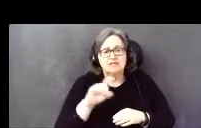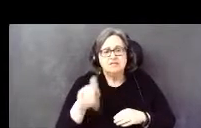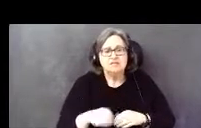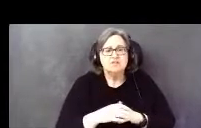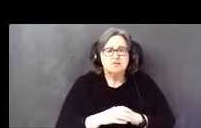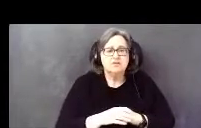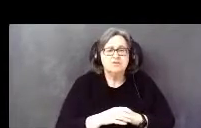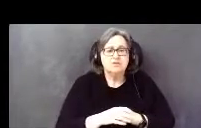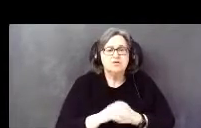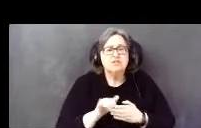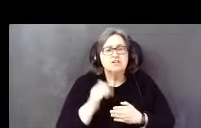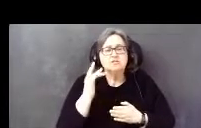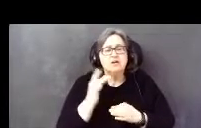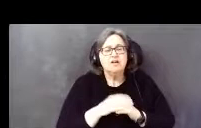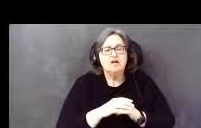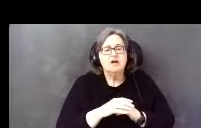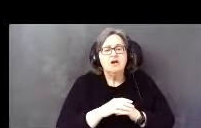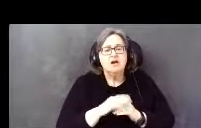Coast and let's see how